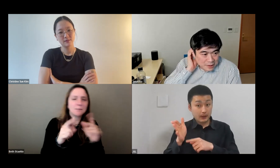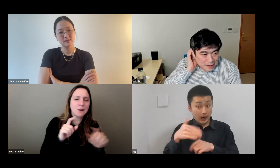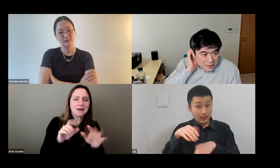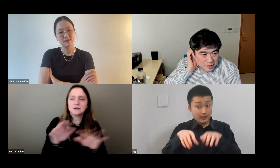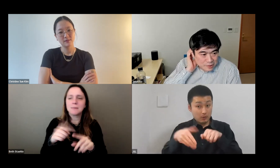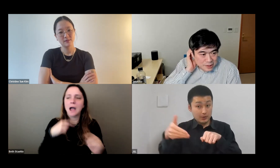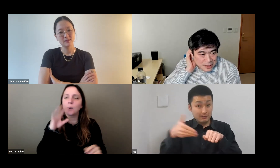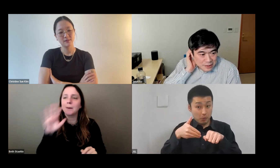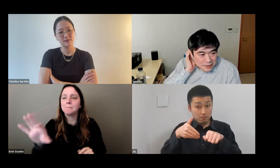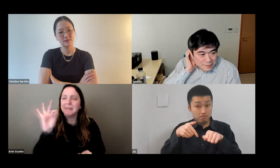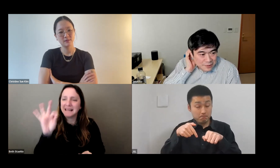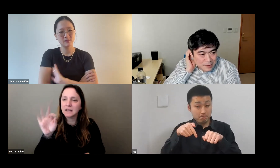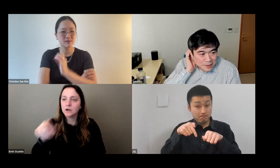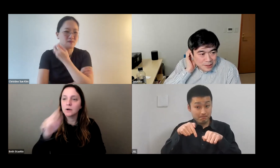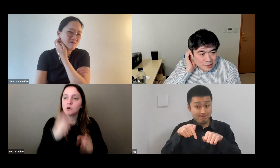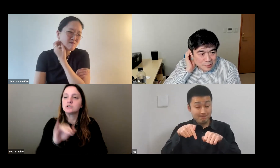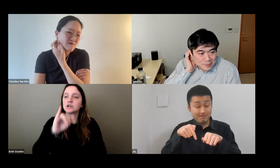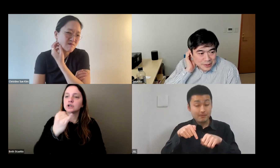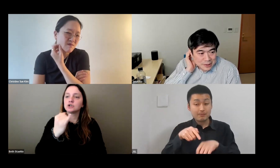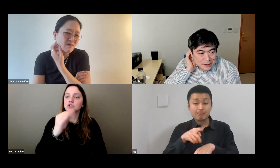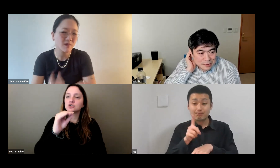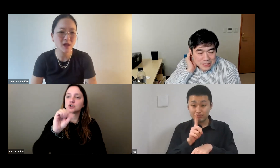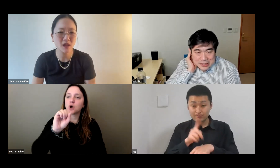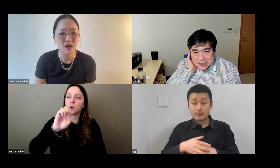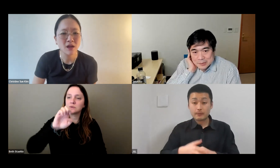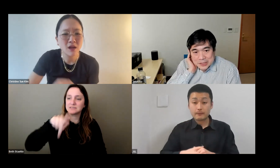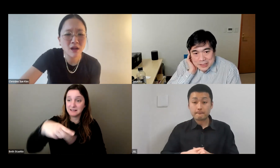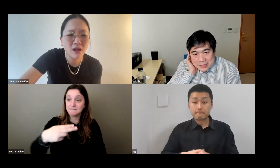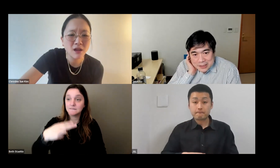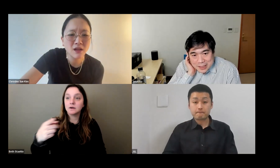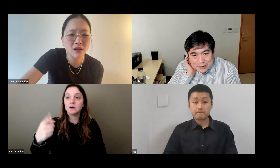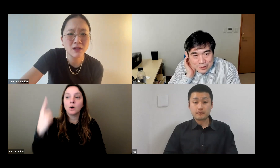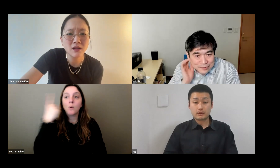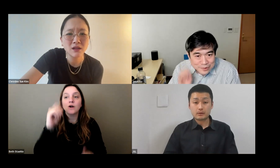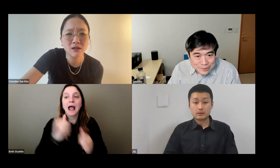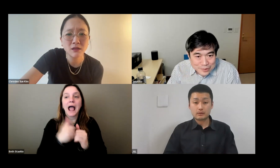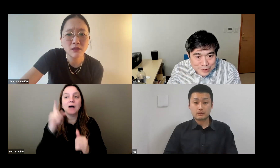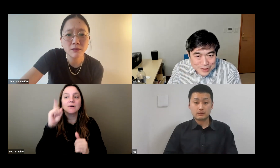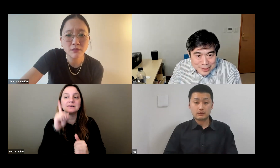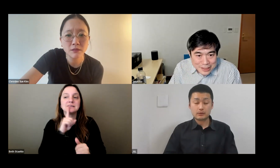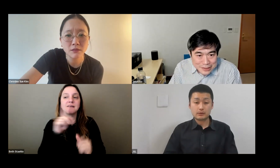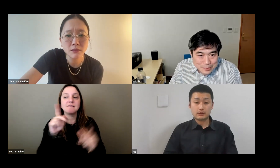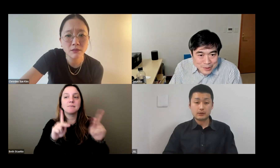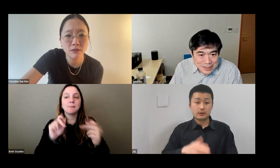He’s curious how the deaf community is responding to ChatGPT. I don't know if you've used ChatGPT